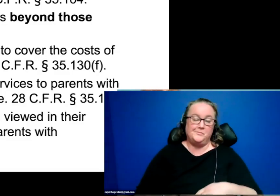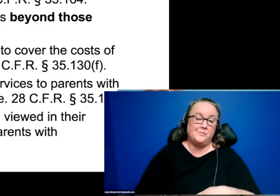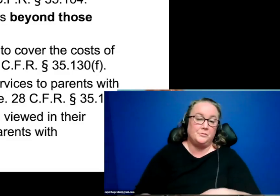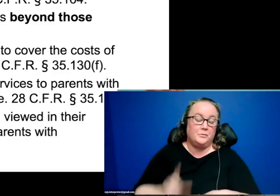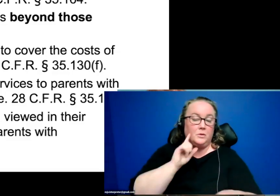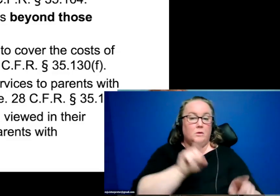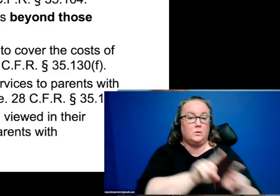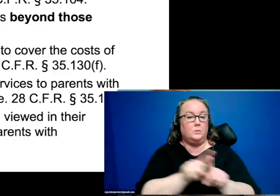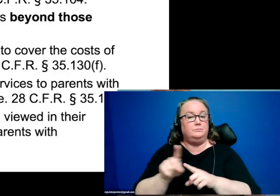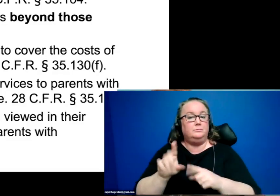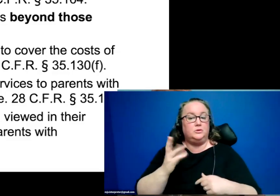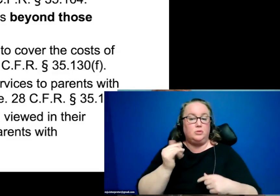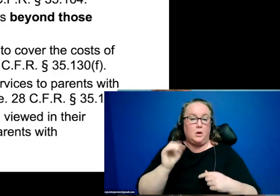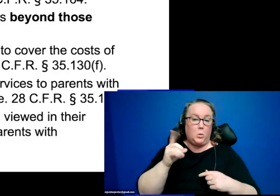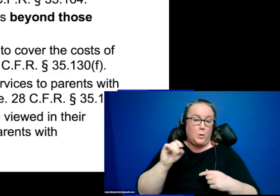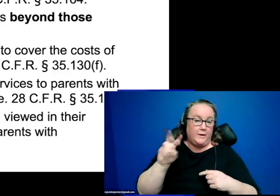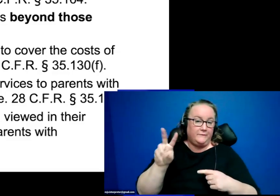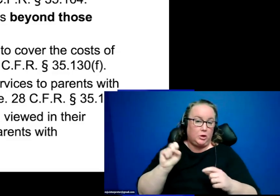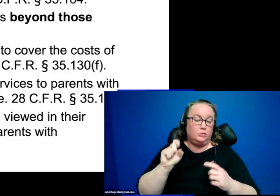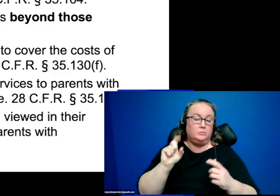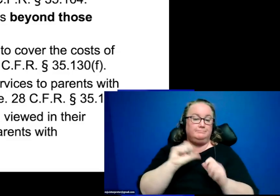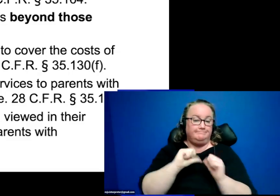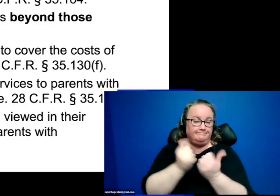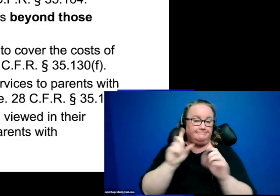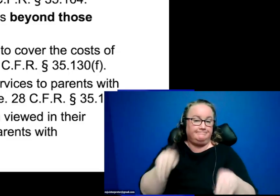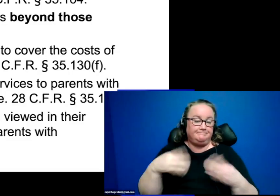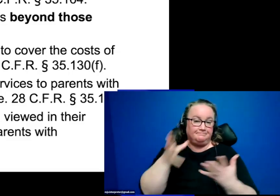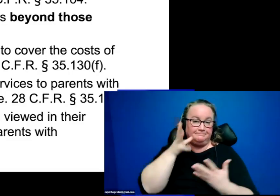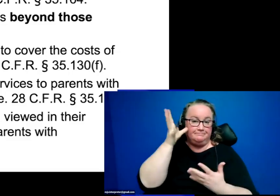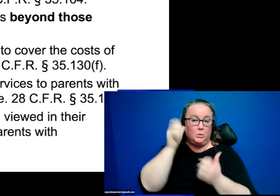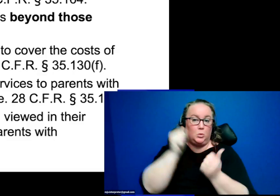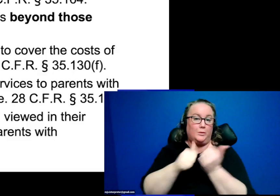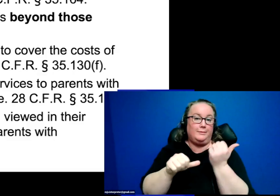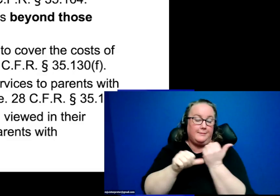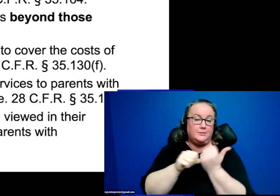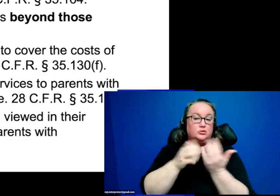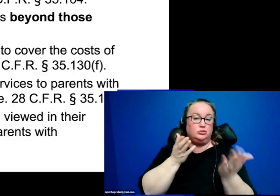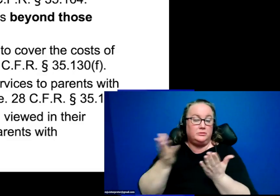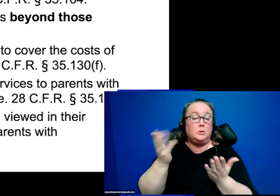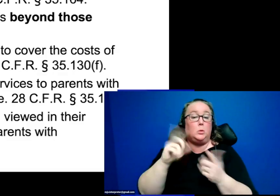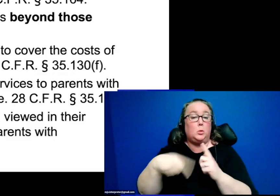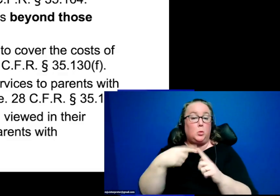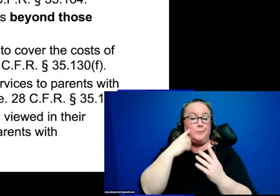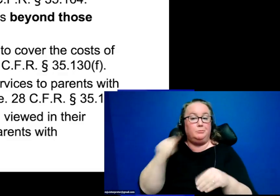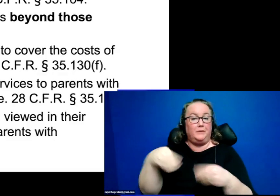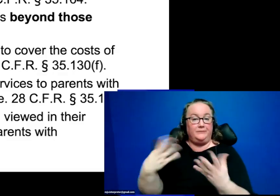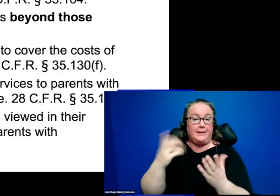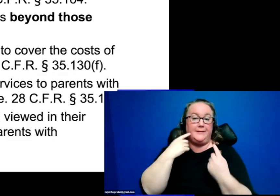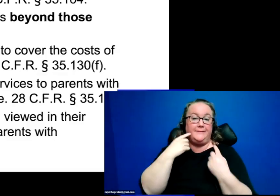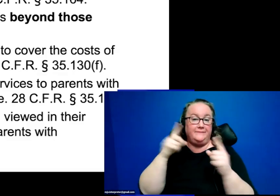must provide parents with auxiliary aids and services when needed to ensure effective communication. Examples of that would be